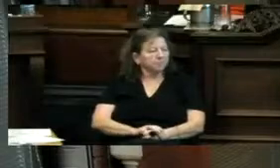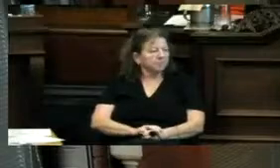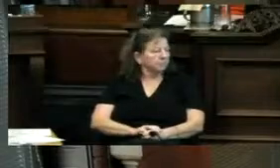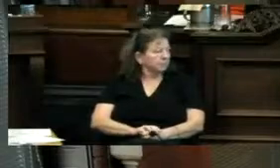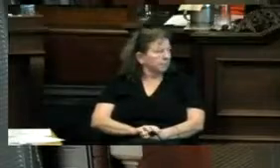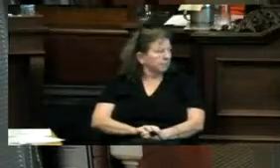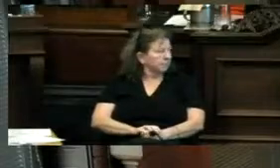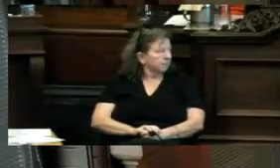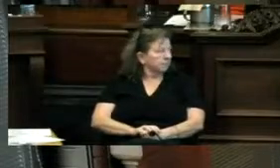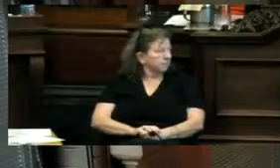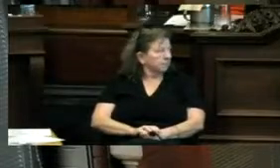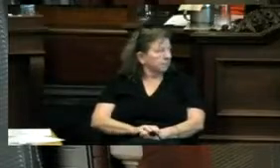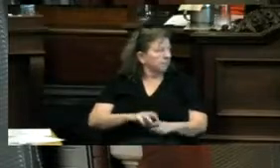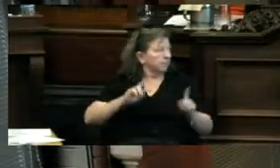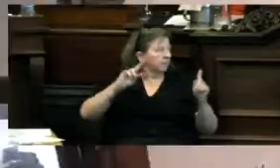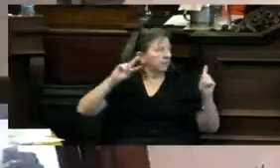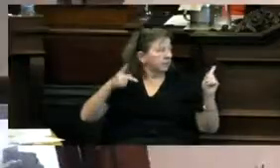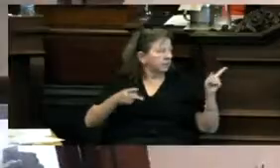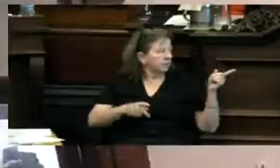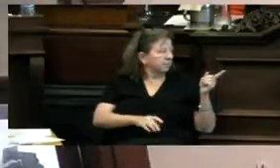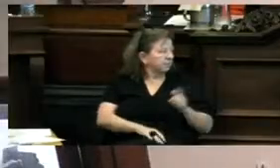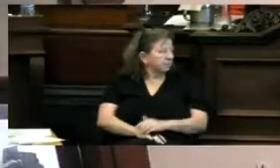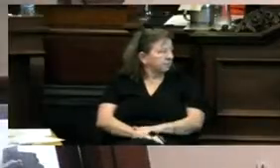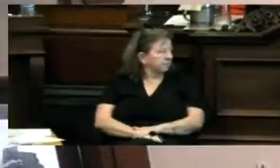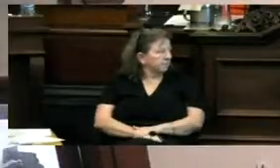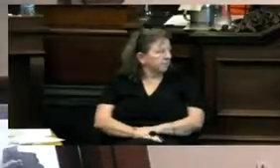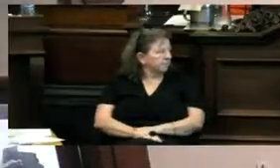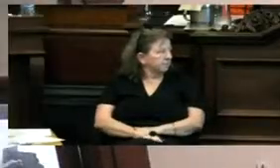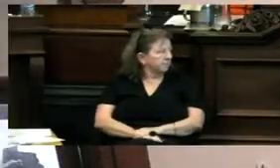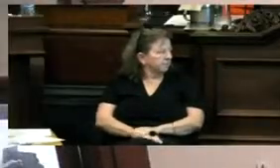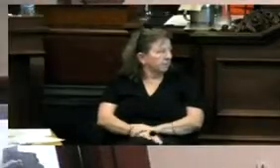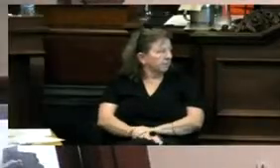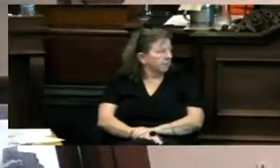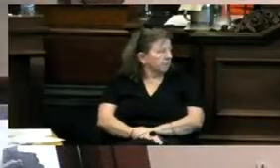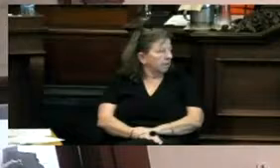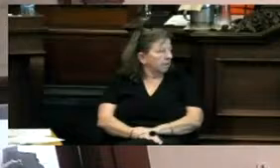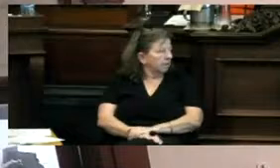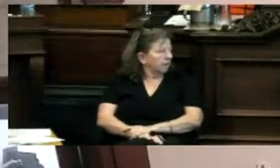decline in gunfire as well.